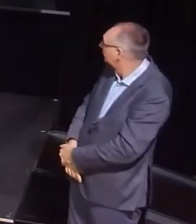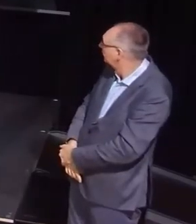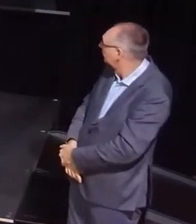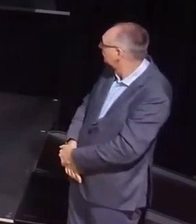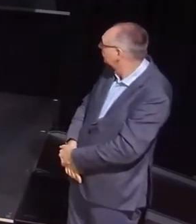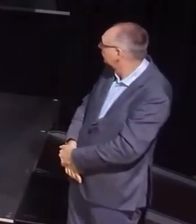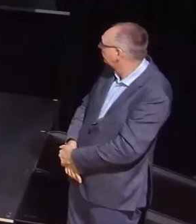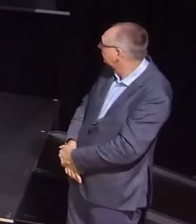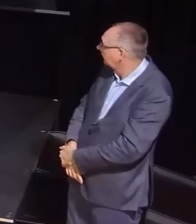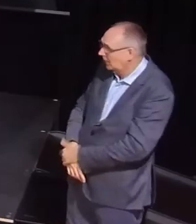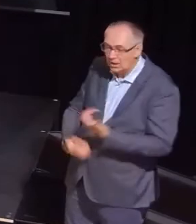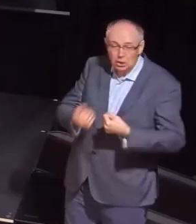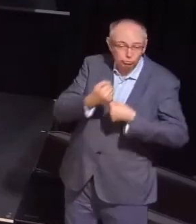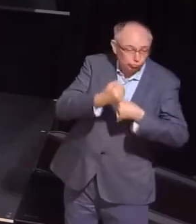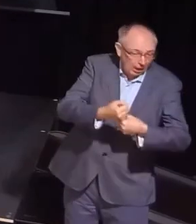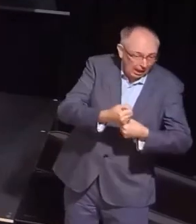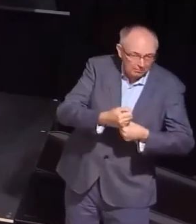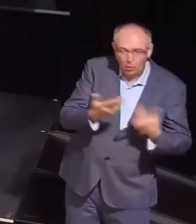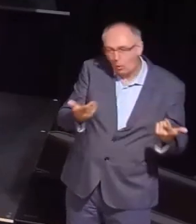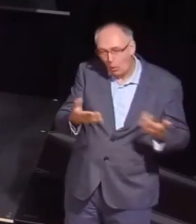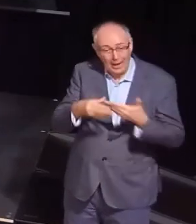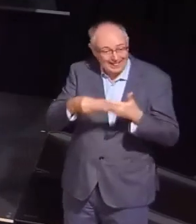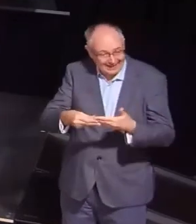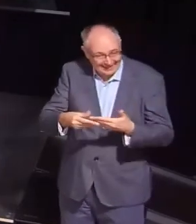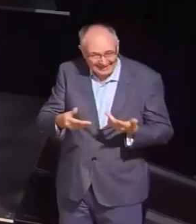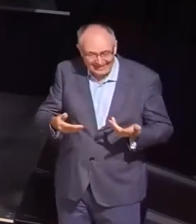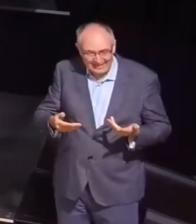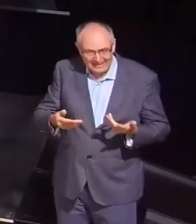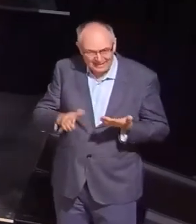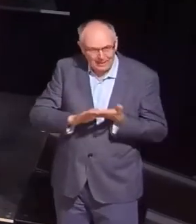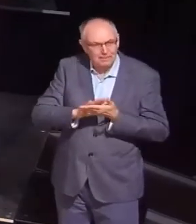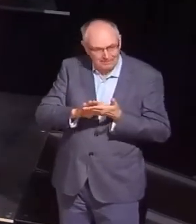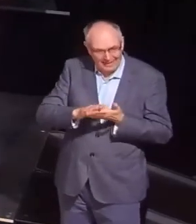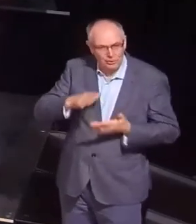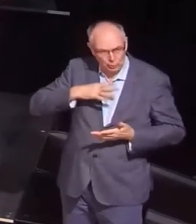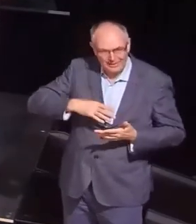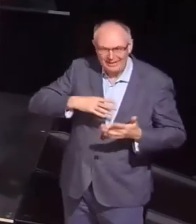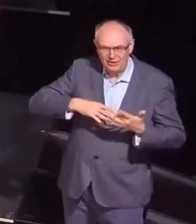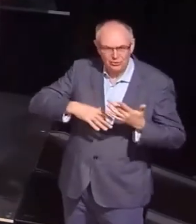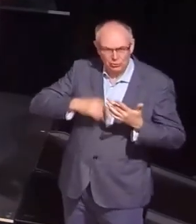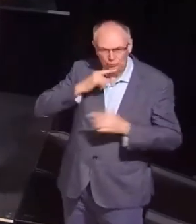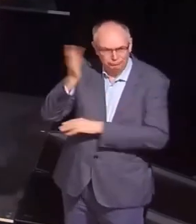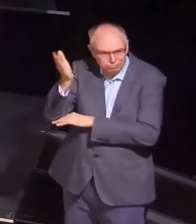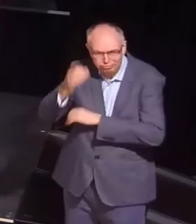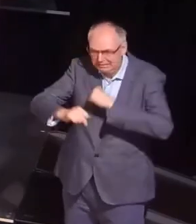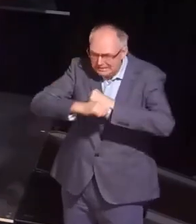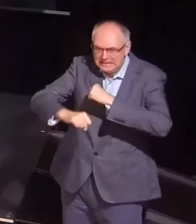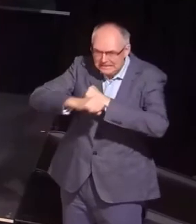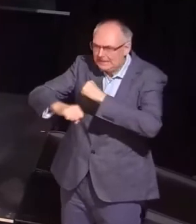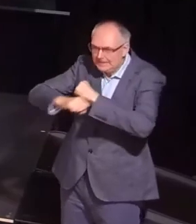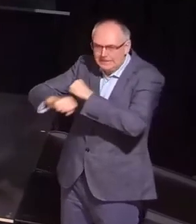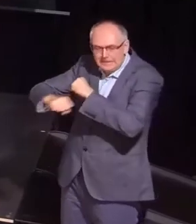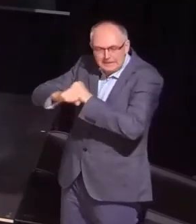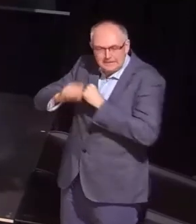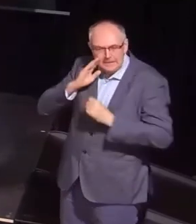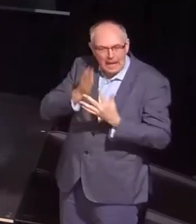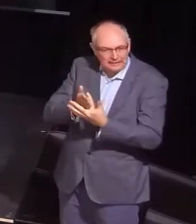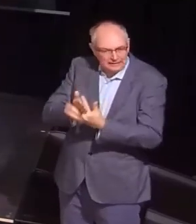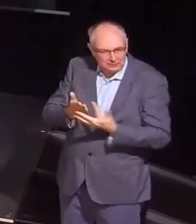whether you're a champ or a champ lead, you need to be evangelising accessibility. The goal is to influence on-going...